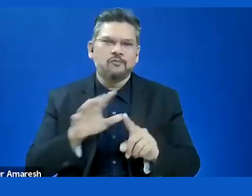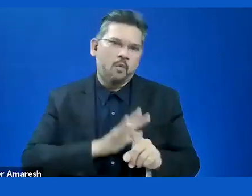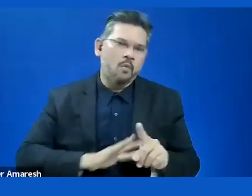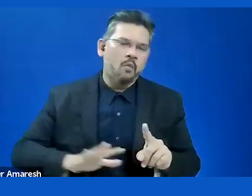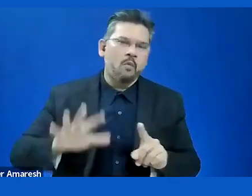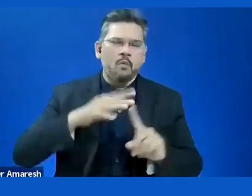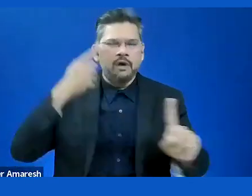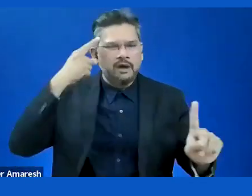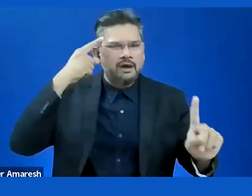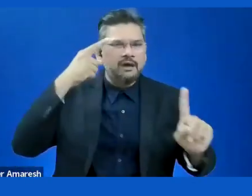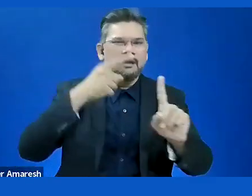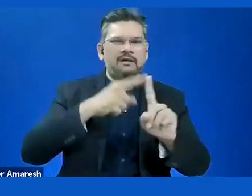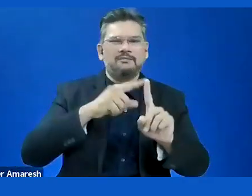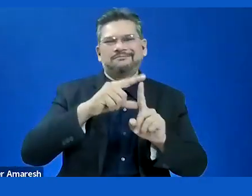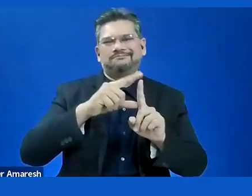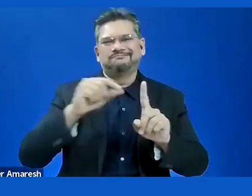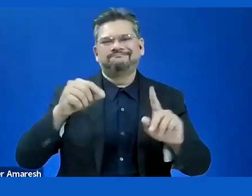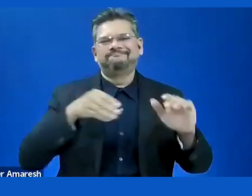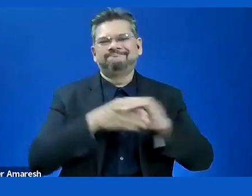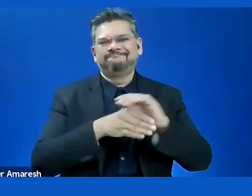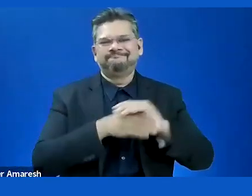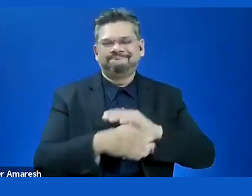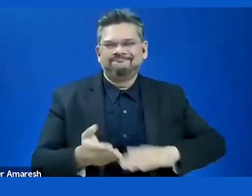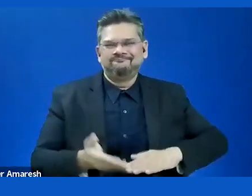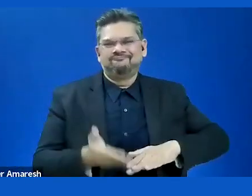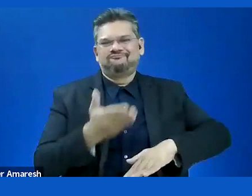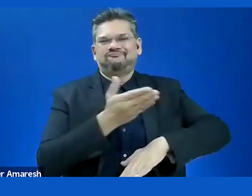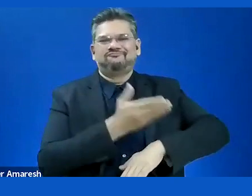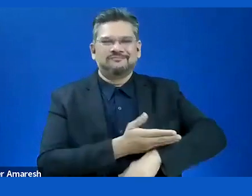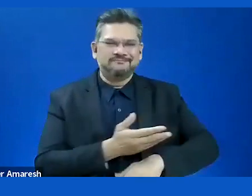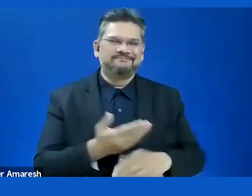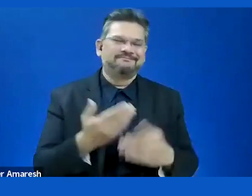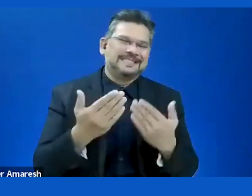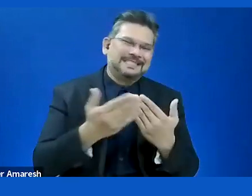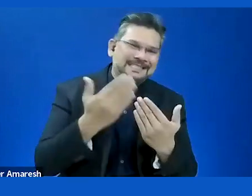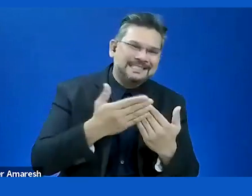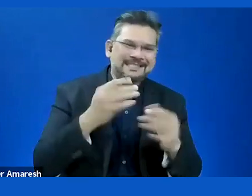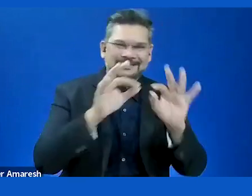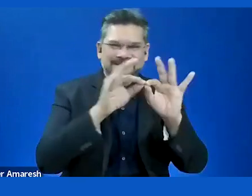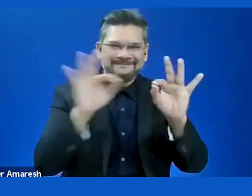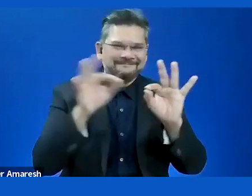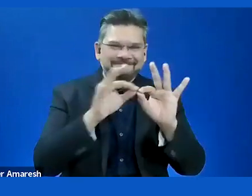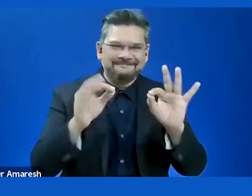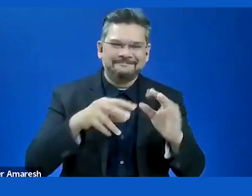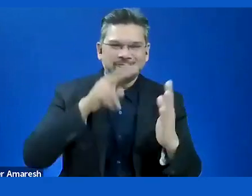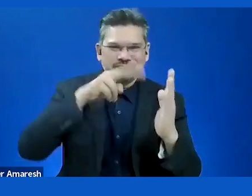to read text at the push of a button. To providing conversational user interface